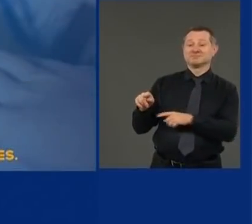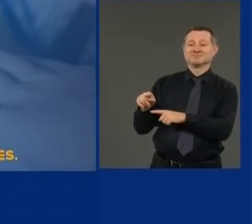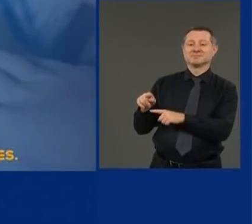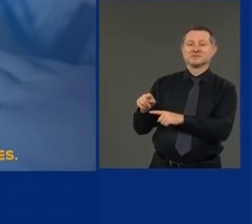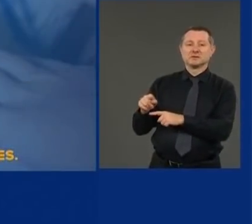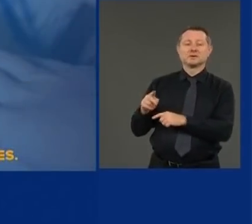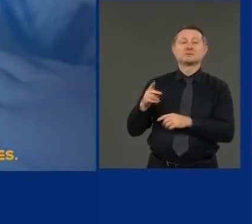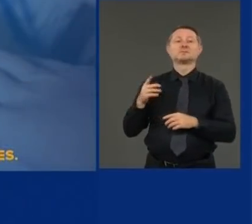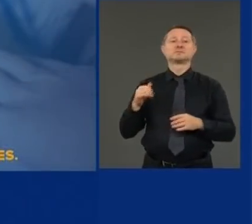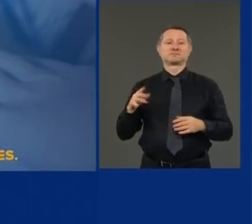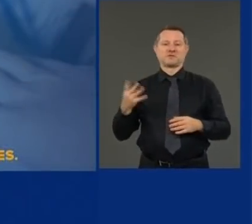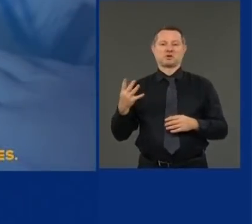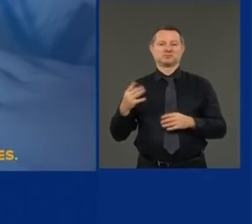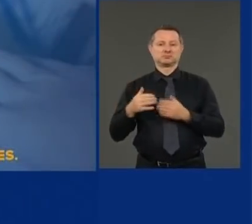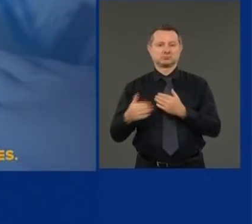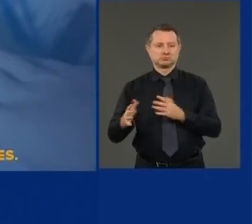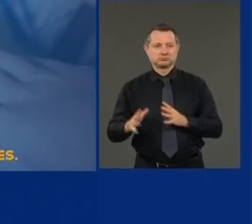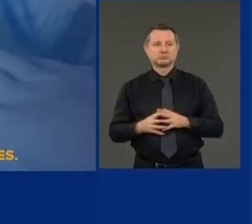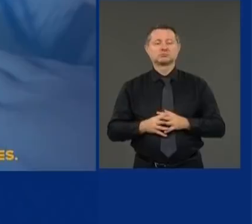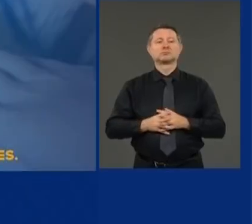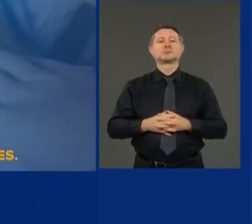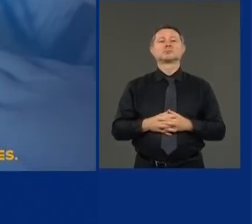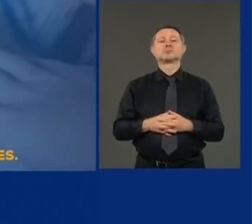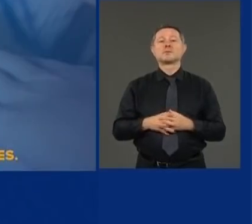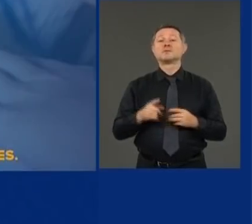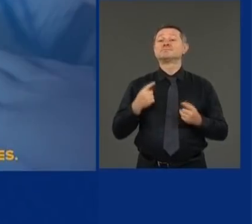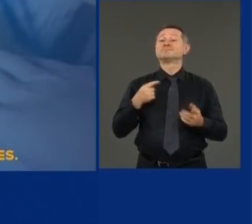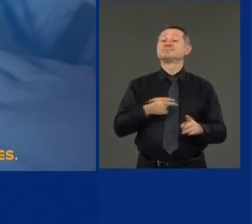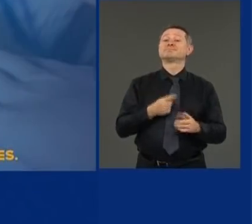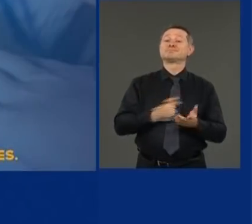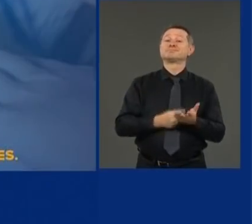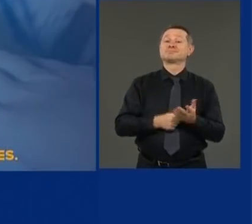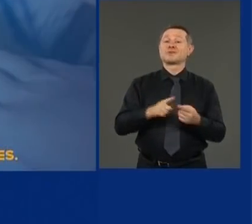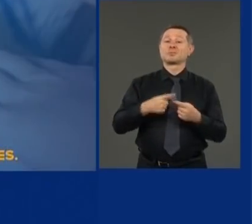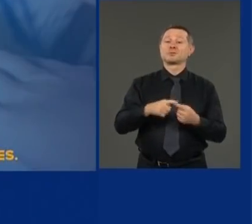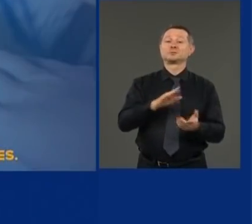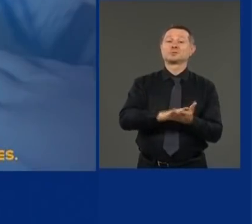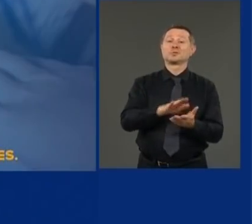TOMORROW IS PHASE FOUR FOR ROCHESTER, ROCKLAND, HUDSON VALLEY, LONG ISLAND IS ON TRACK